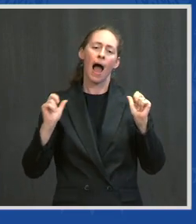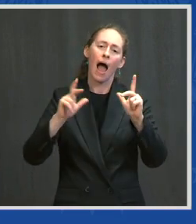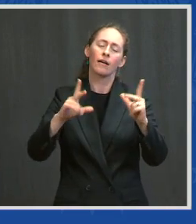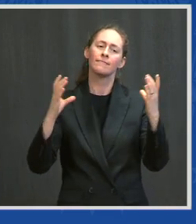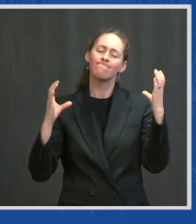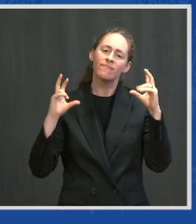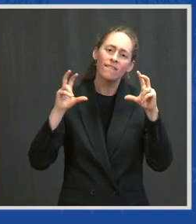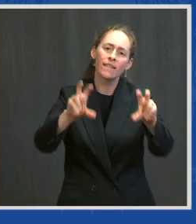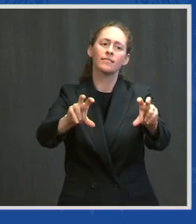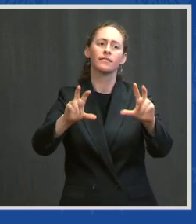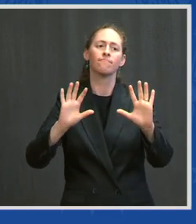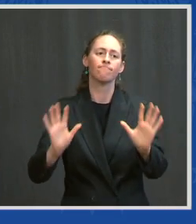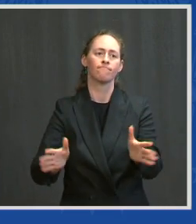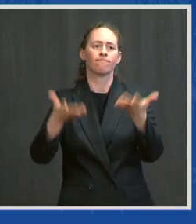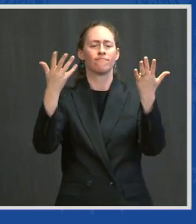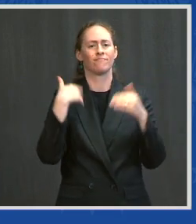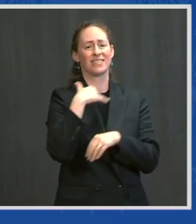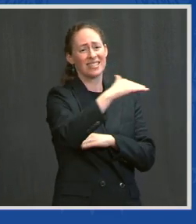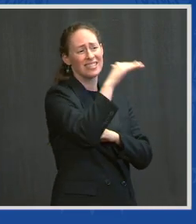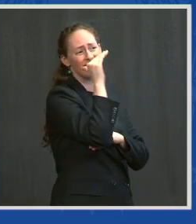on sensible gun violence legislation.